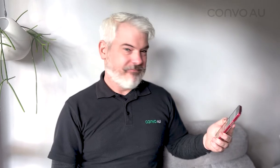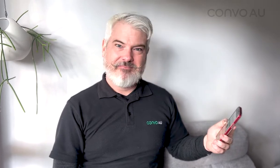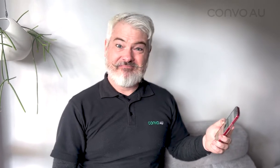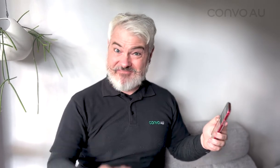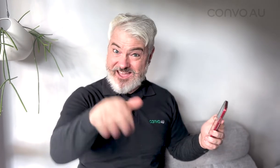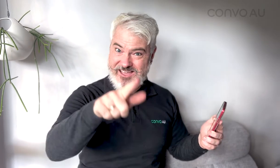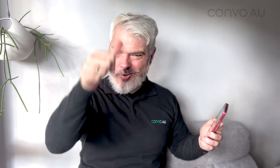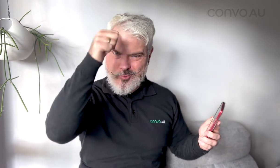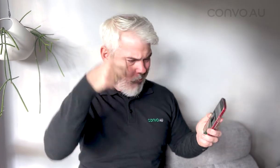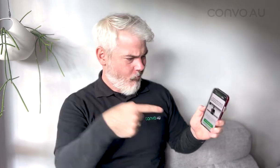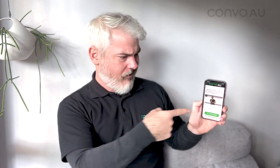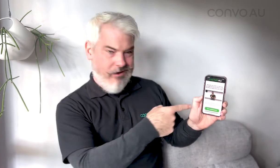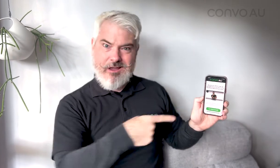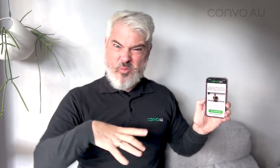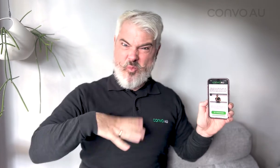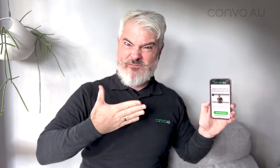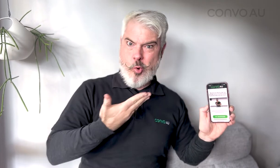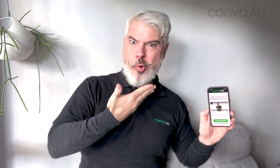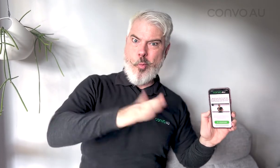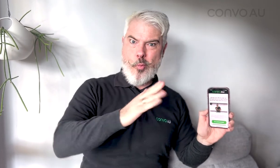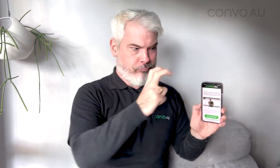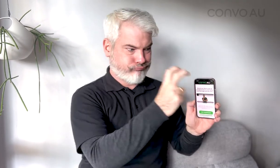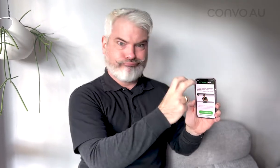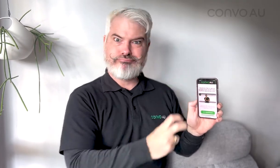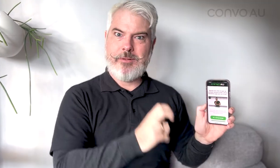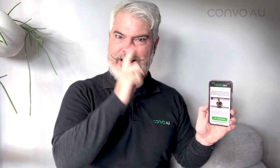Hey! Did you know we have a new sign up page?